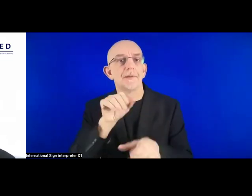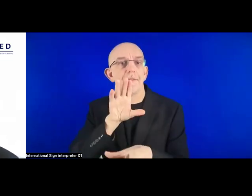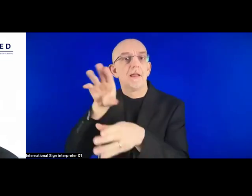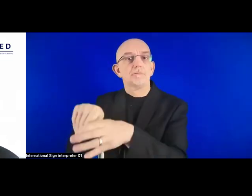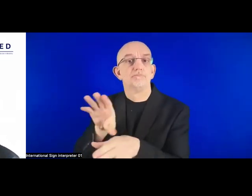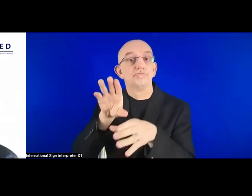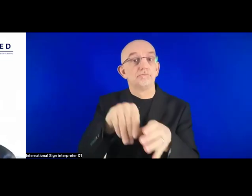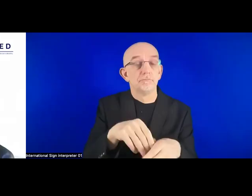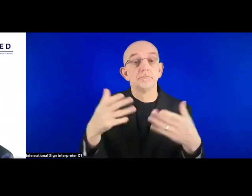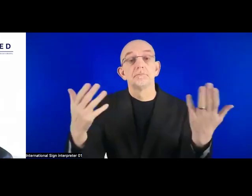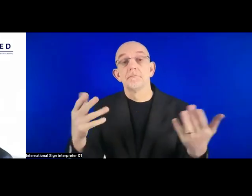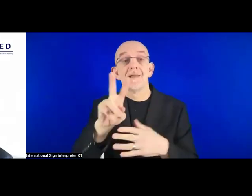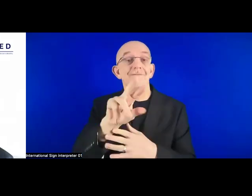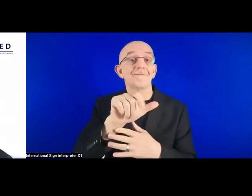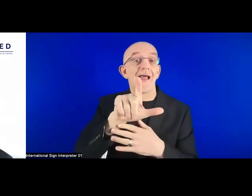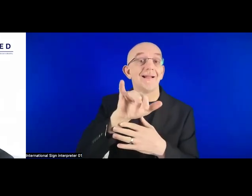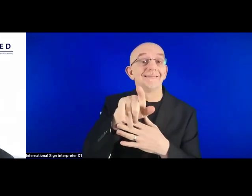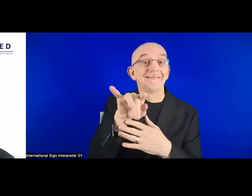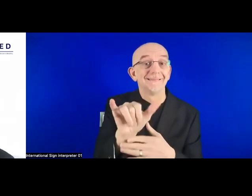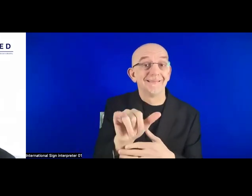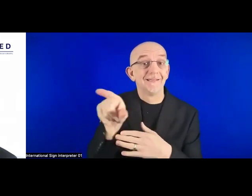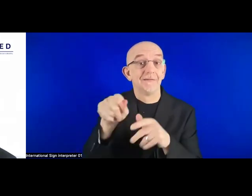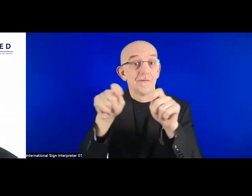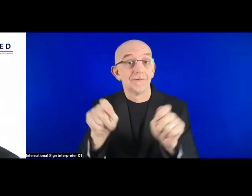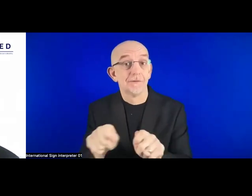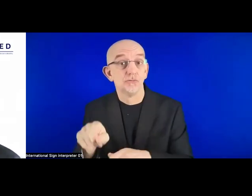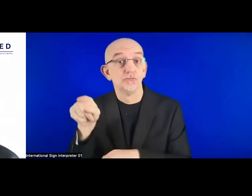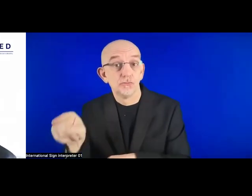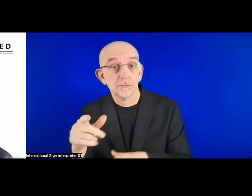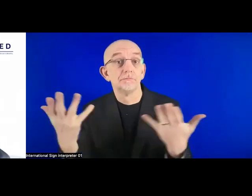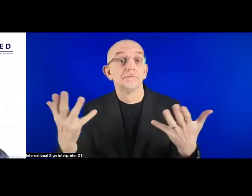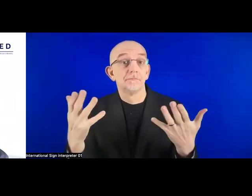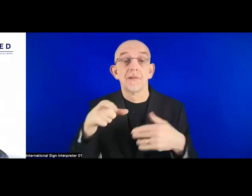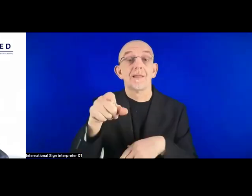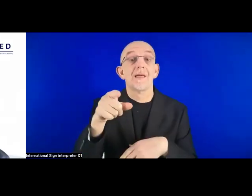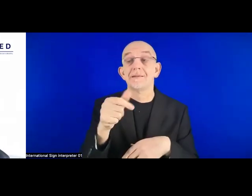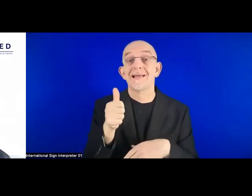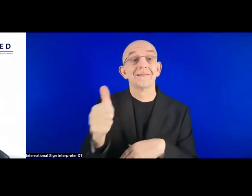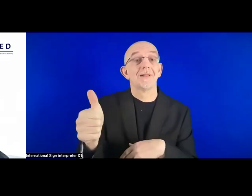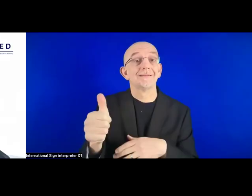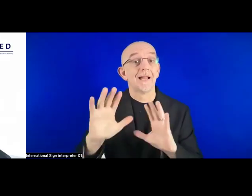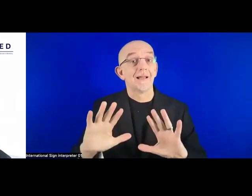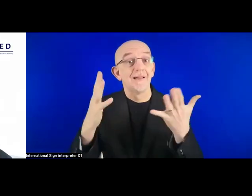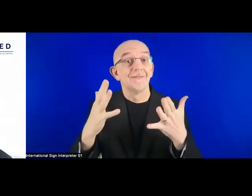will hear from later on in the webinar, Fight for Right in Ukraine, CBM Global who